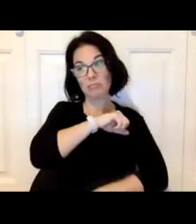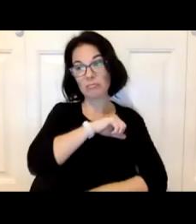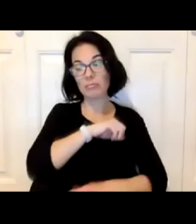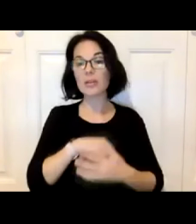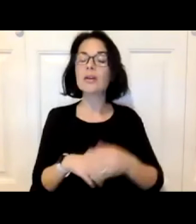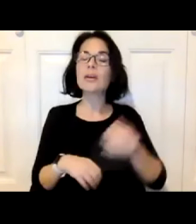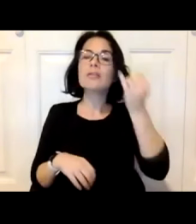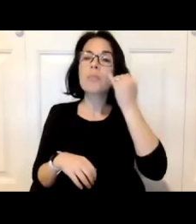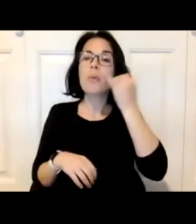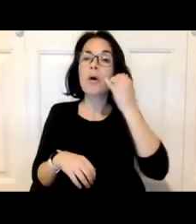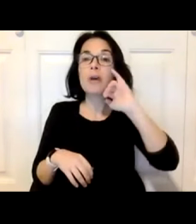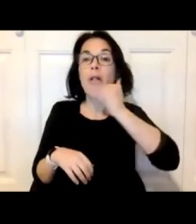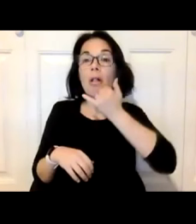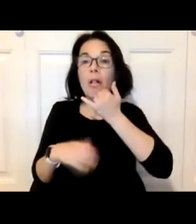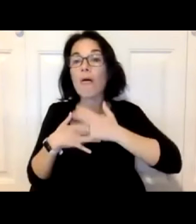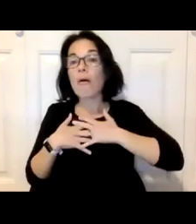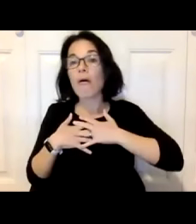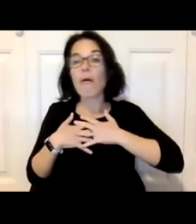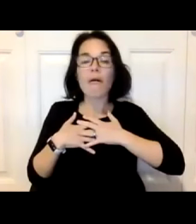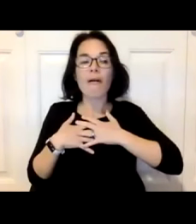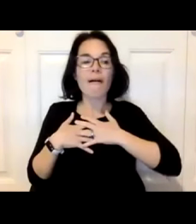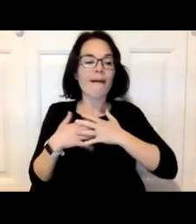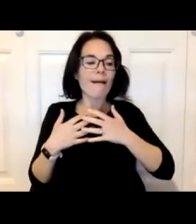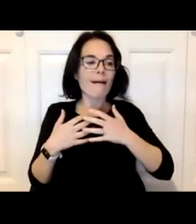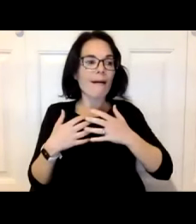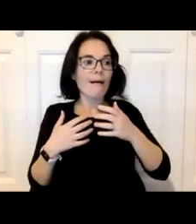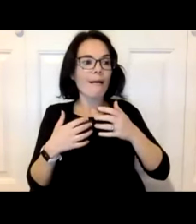send another text to clarifying there is no emergency.